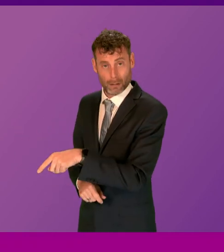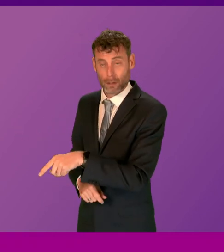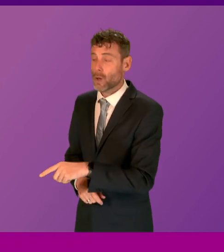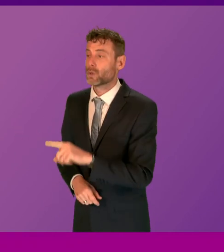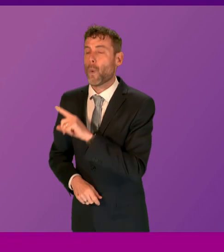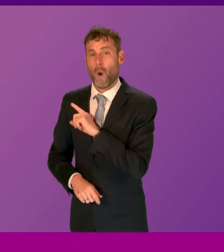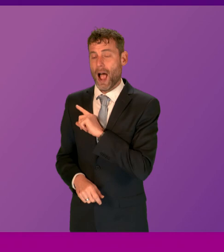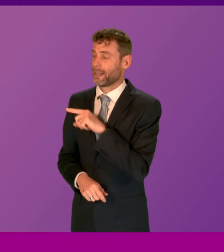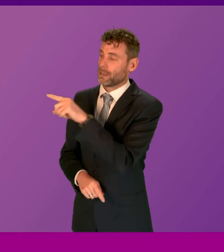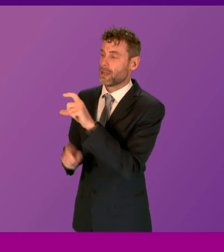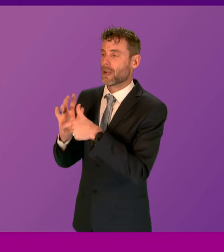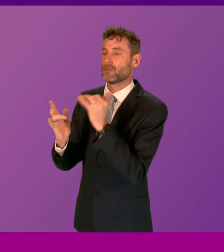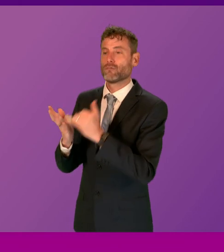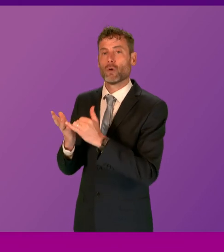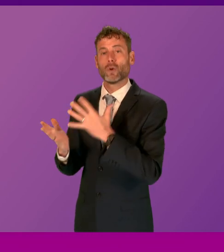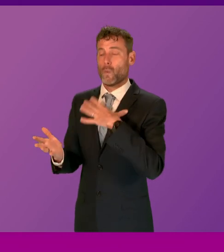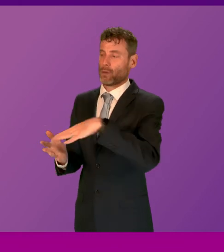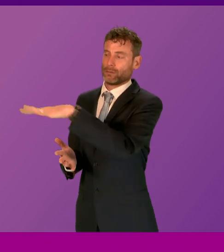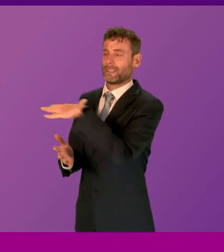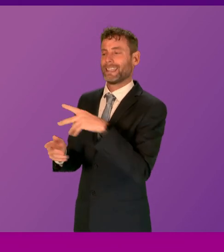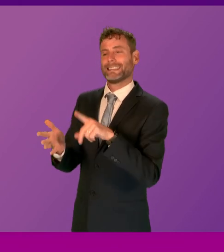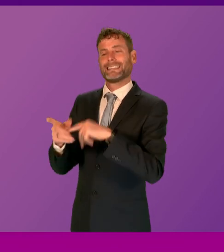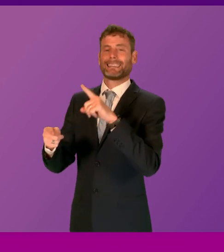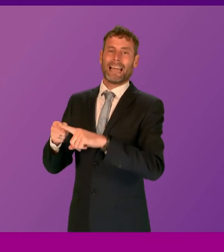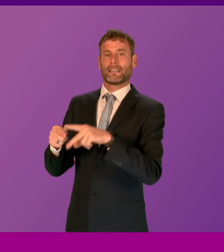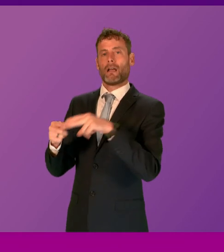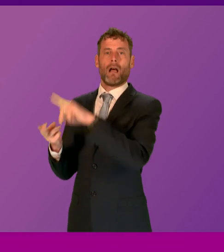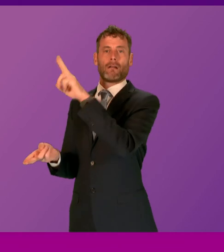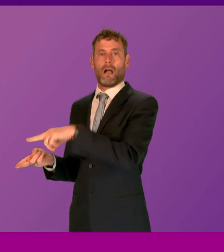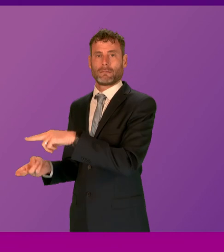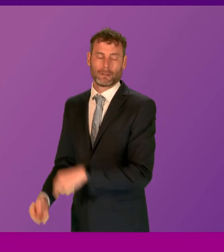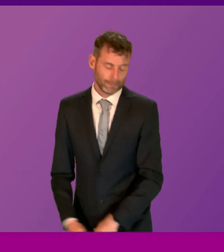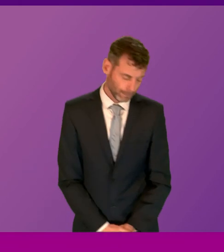That is the wrong priority—